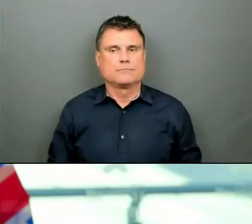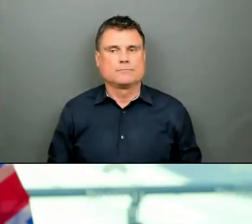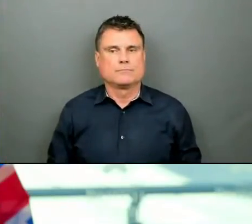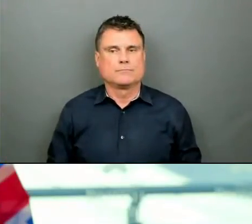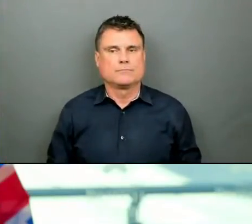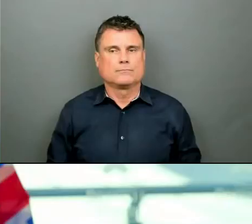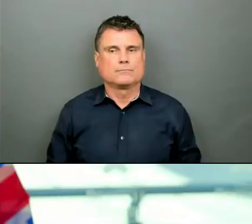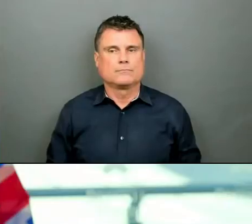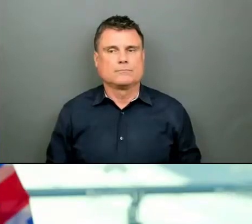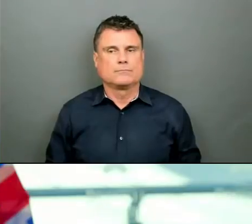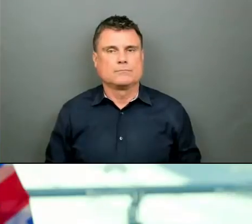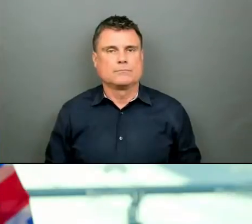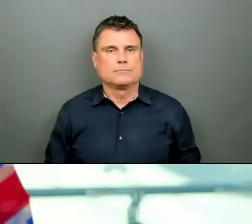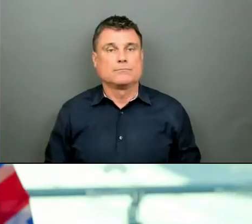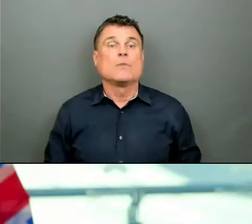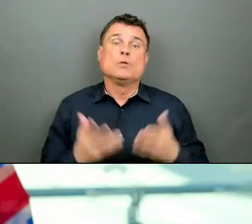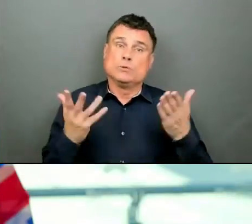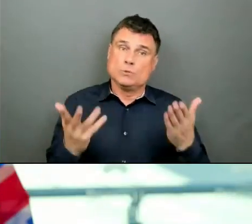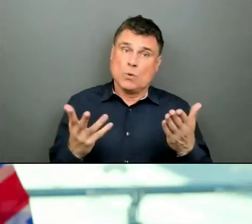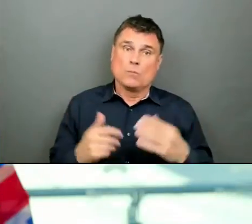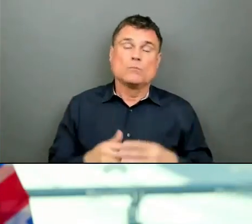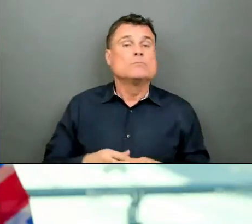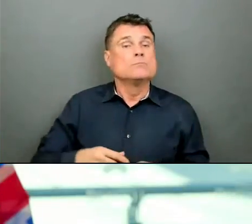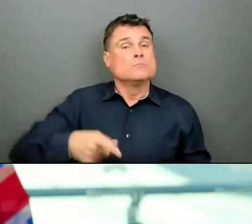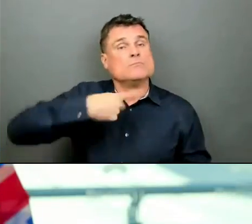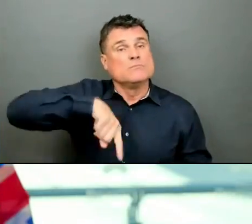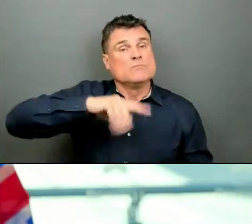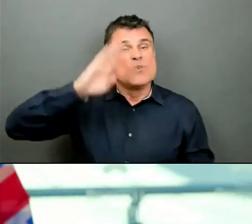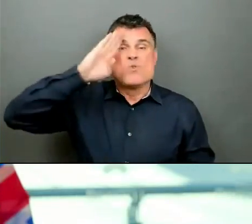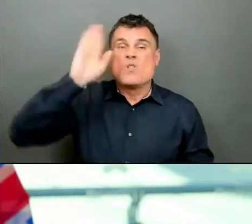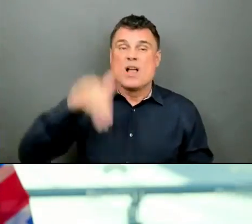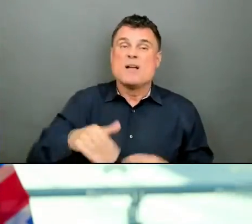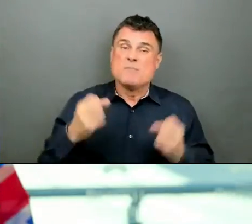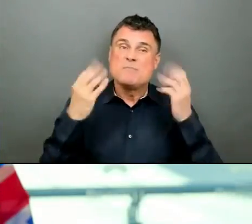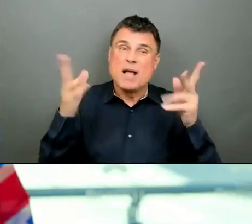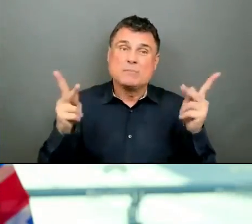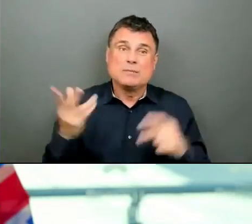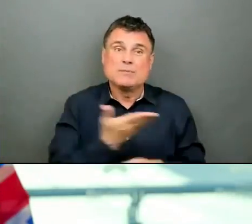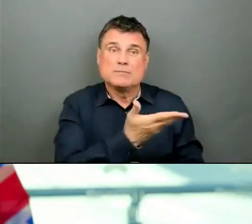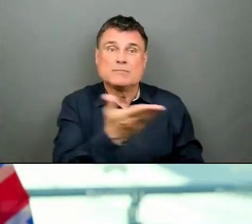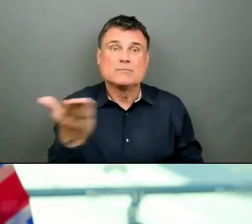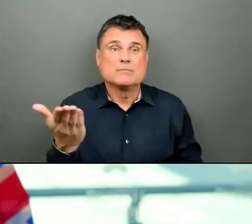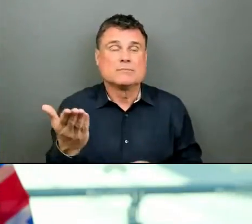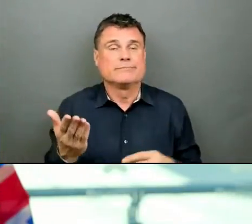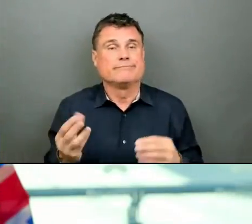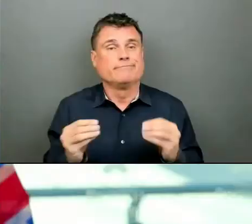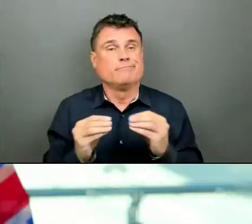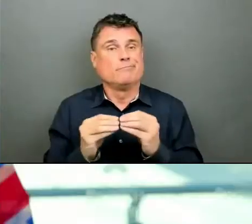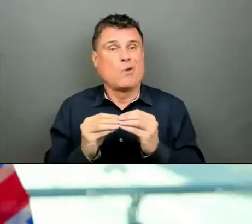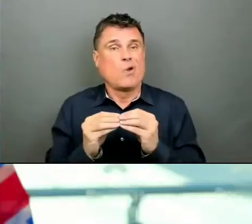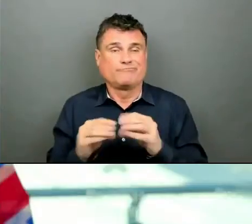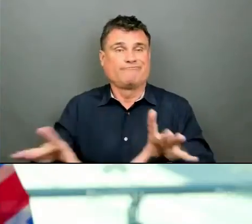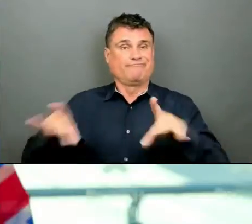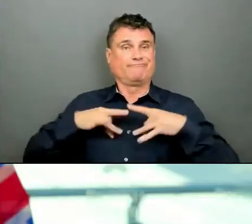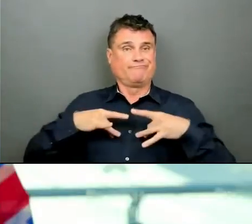people who have been infected with COVID-19, and part of that is, as we just saw, driven by the increased